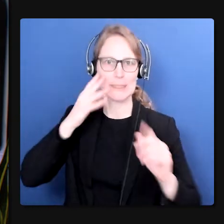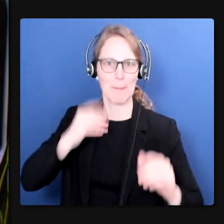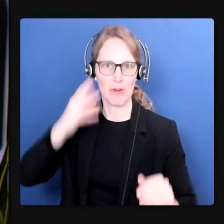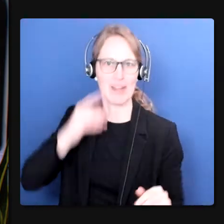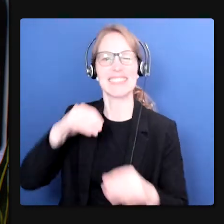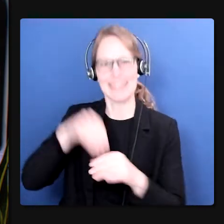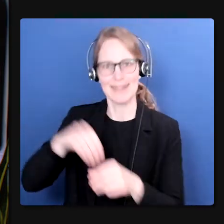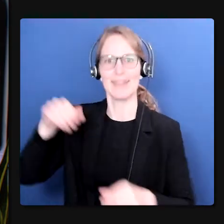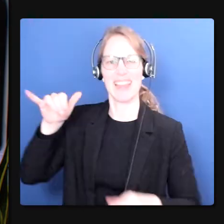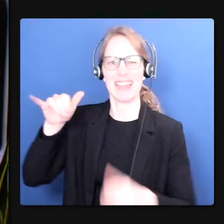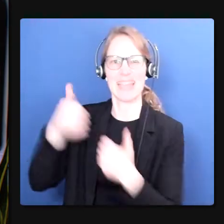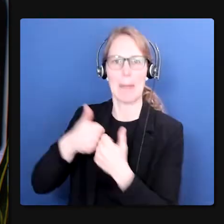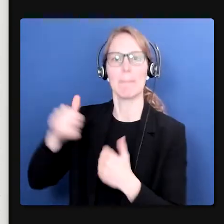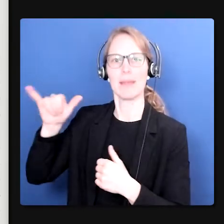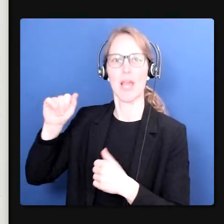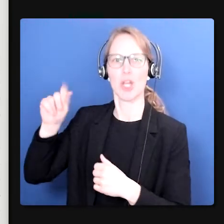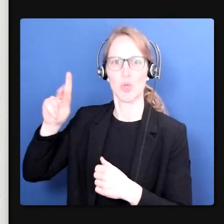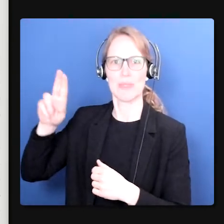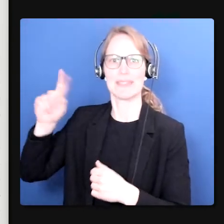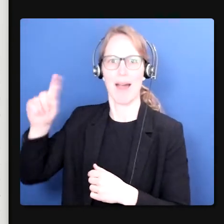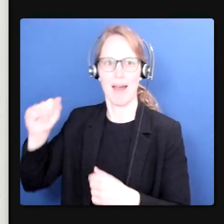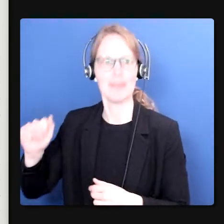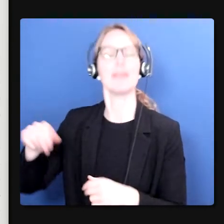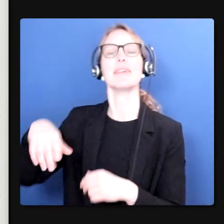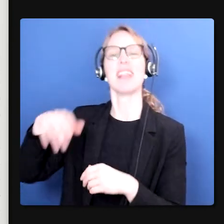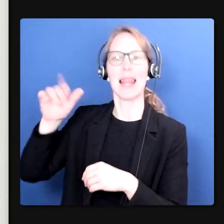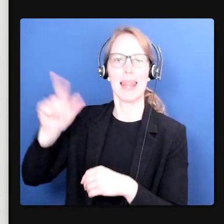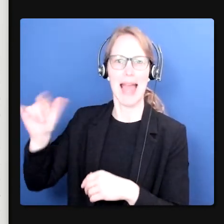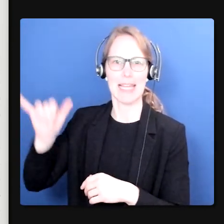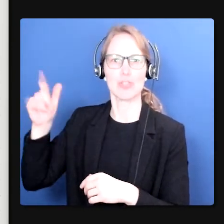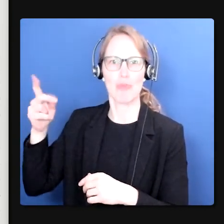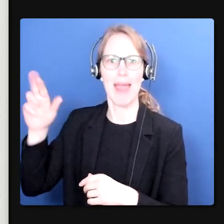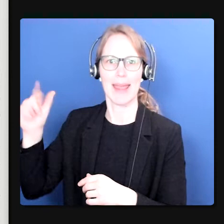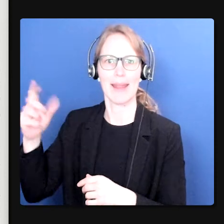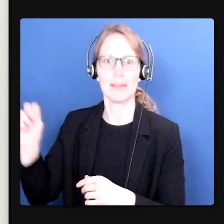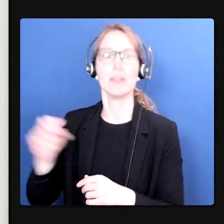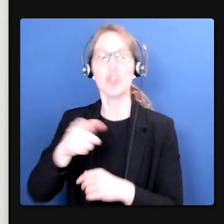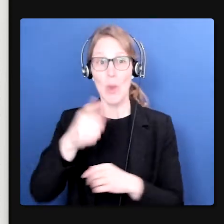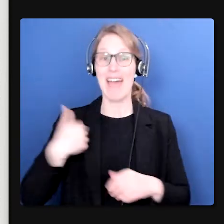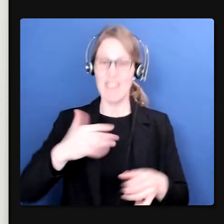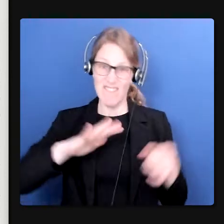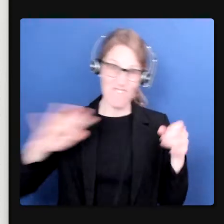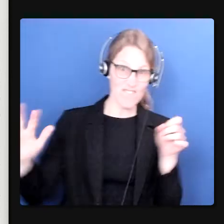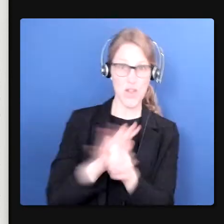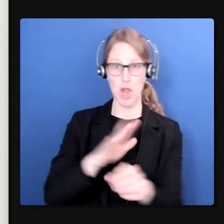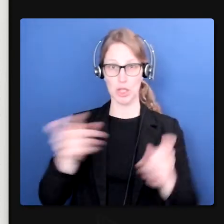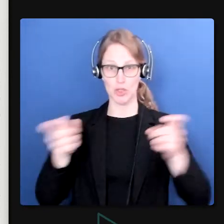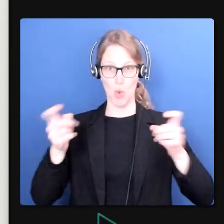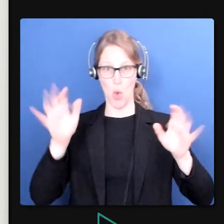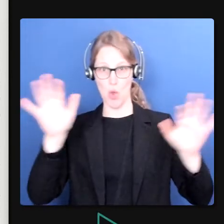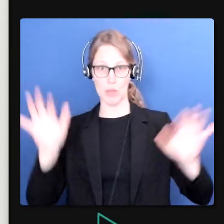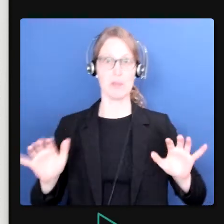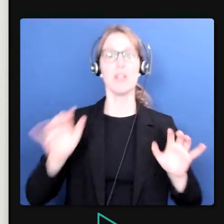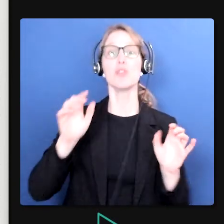in Yakuza Like a Dragon. As the game starts up and in the menus, we have a full set of Xbox controls available